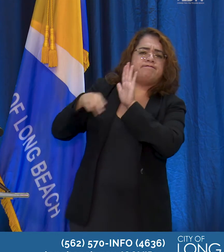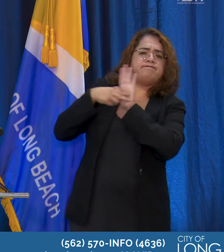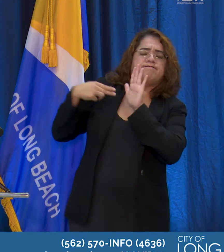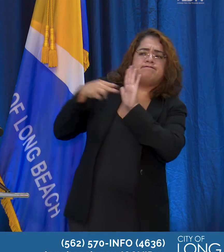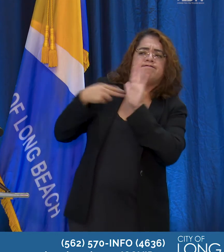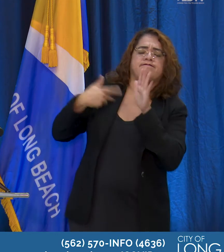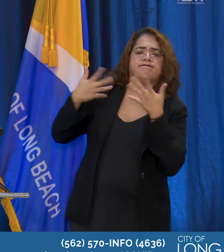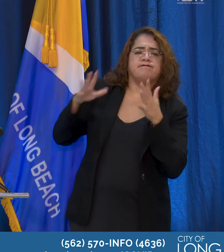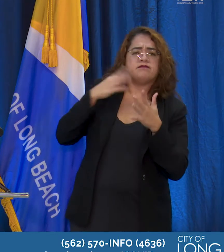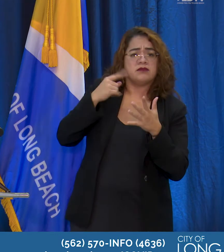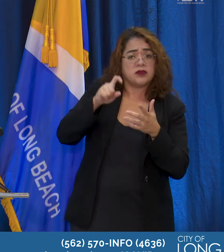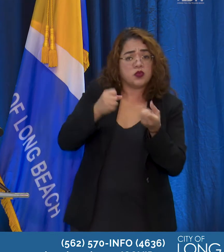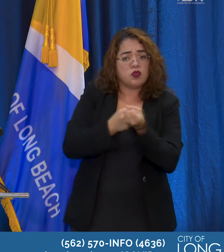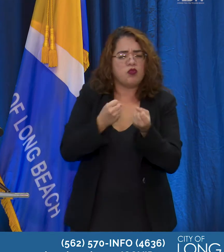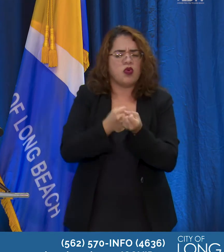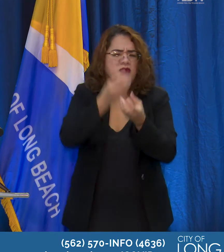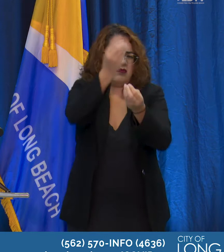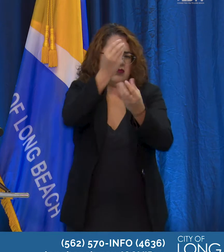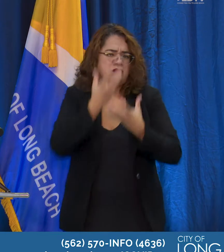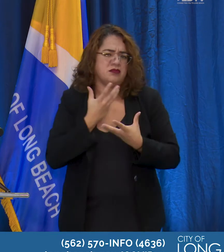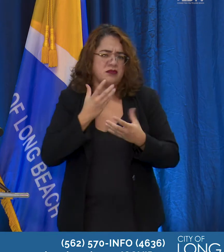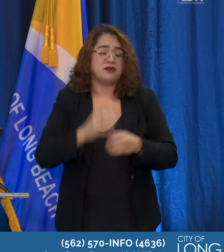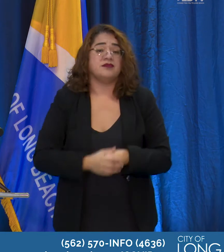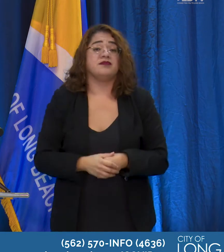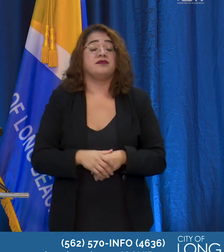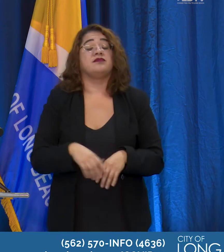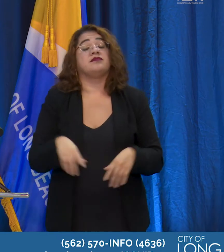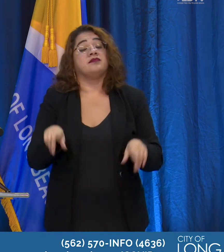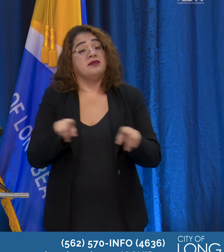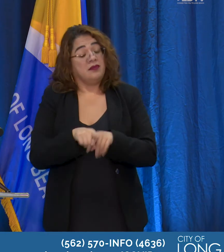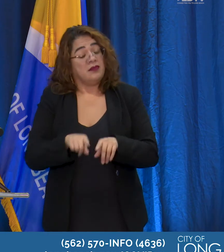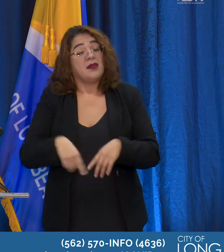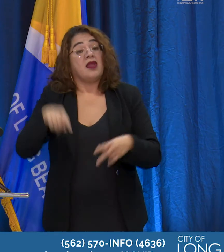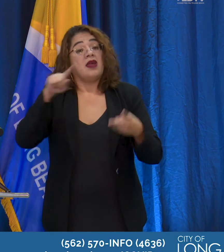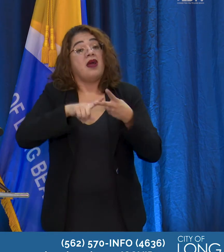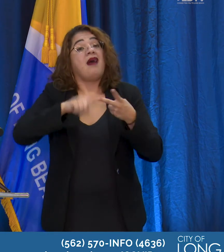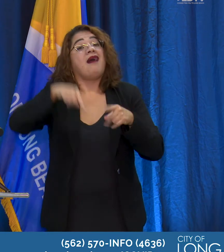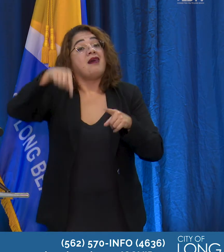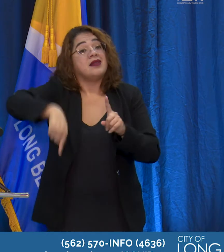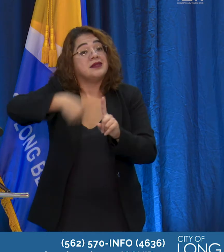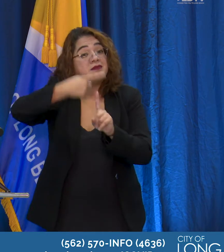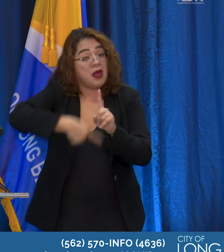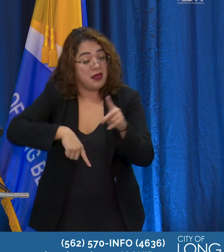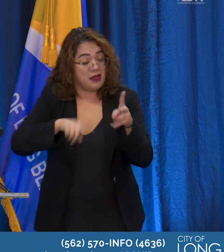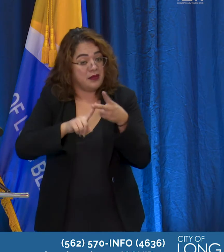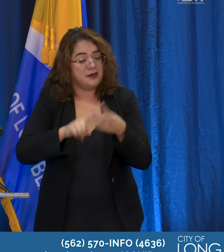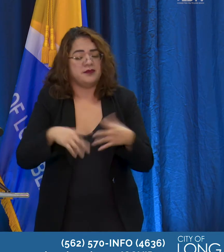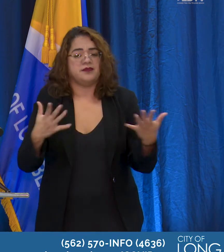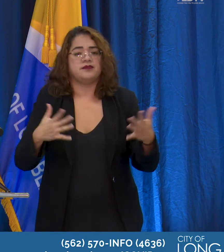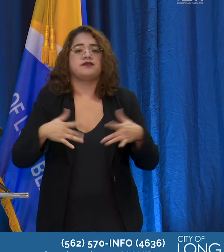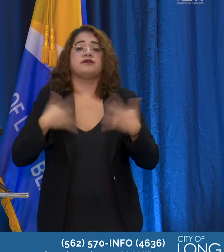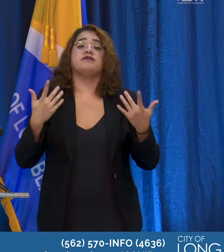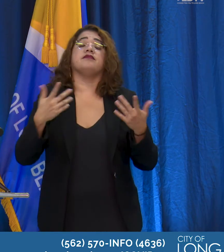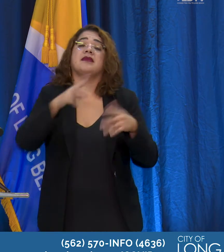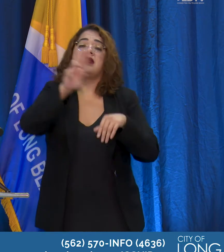bit about the importance of this month. This is suicide prevention awareness month. We are hearing that people are